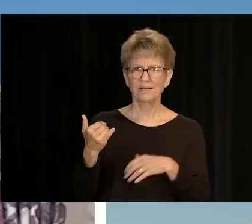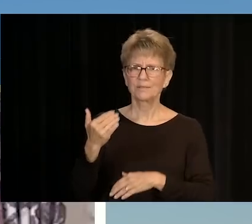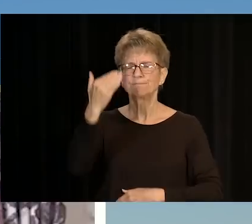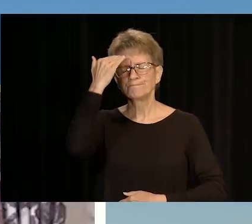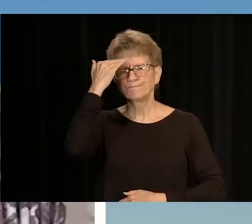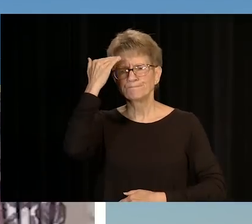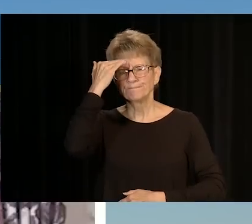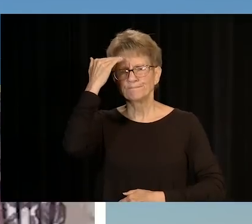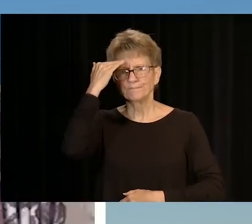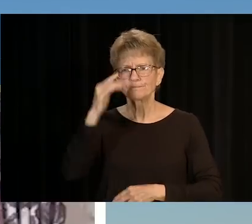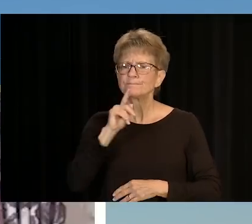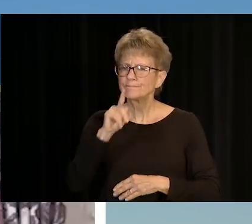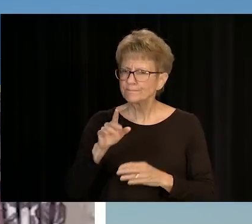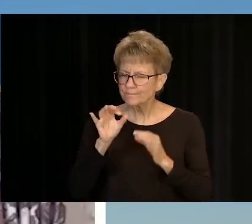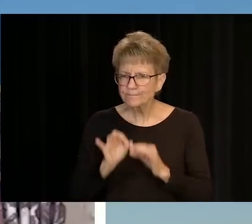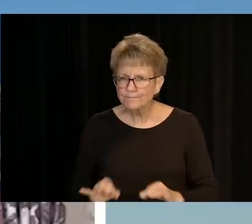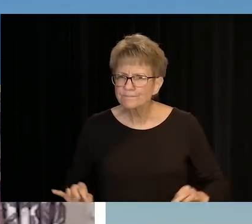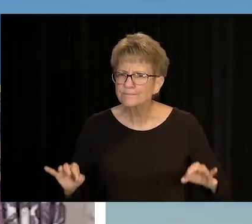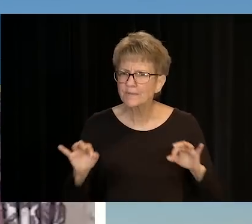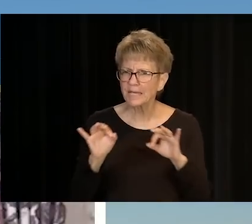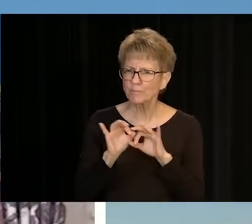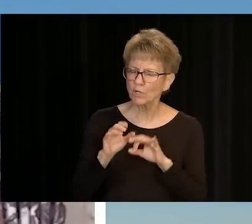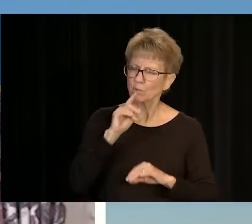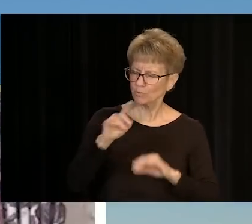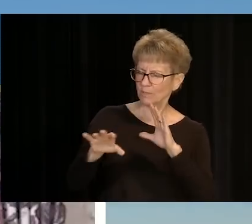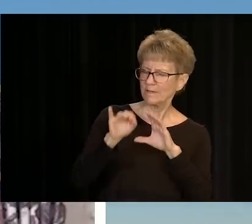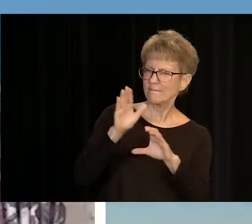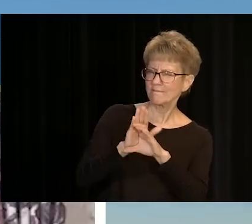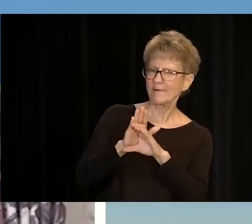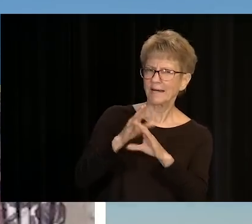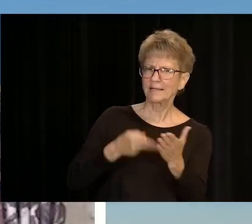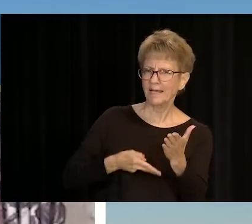AND WE KNOW THAT IT'S IMPORTANT THAT WE GET TO WHAT IS FACTUAL